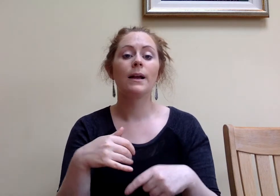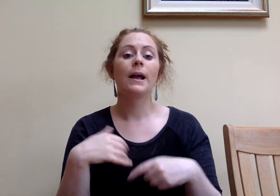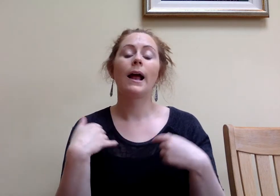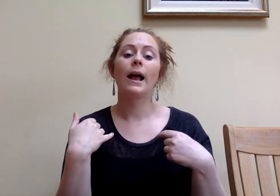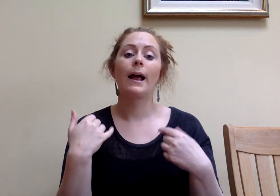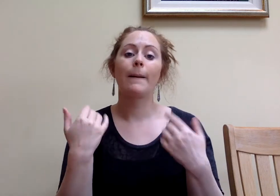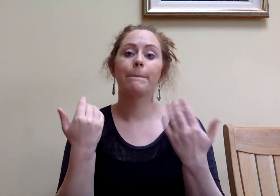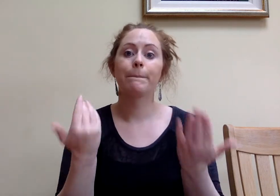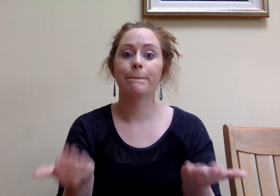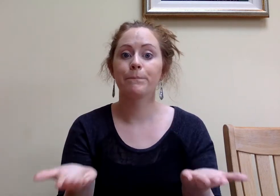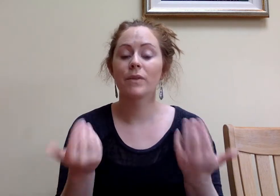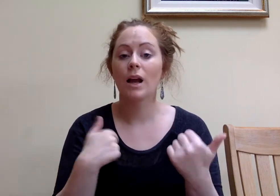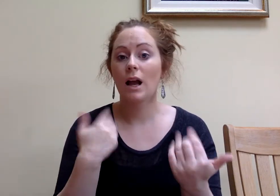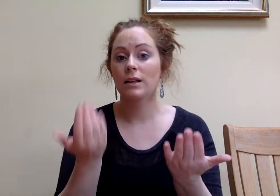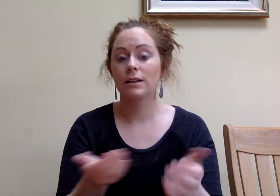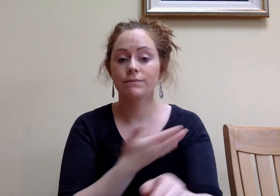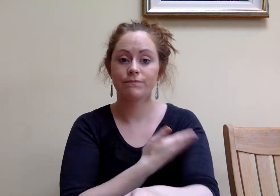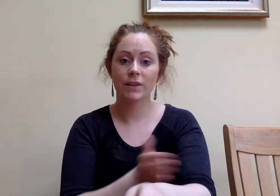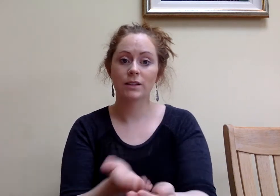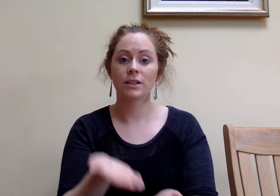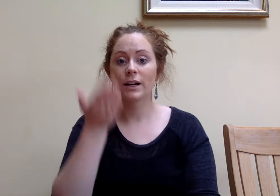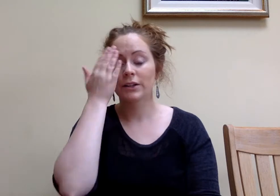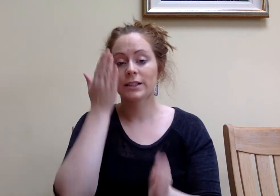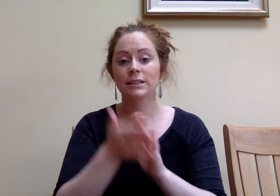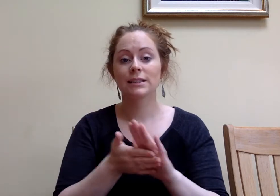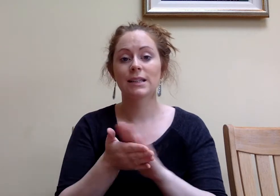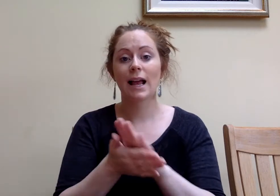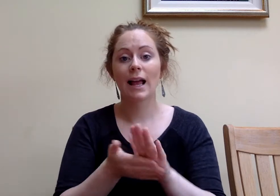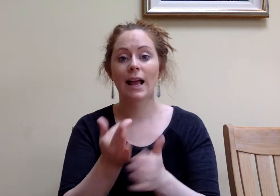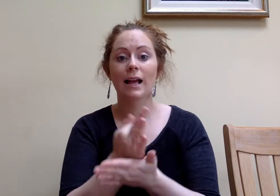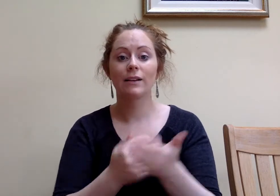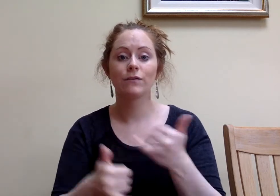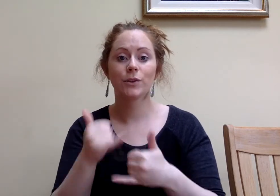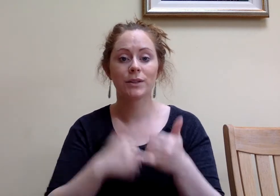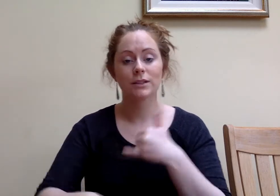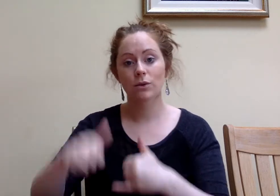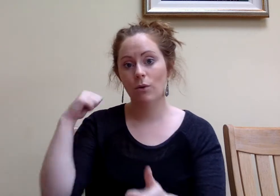I started to learn Irish Sign Language a few years ago